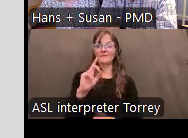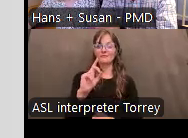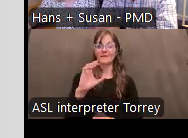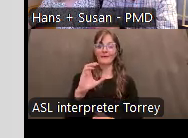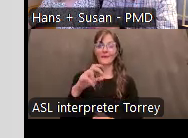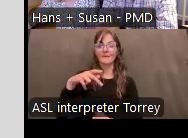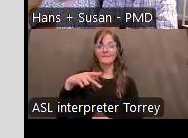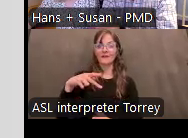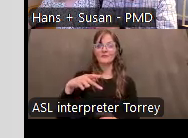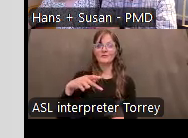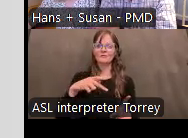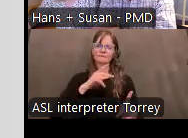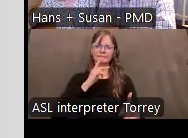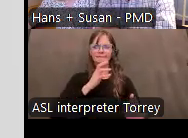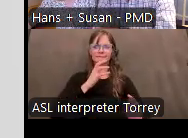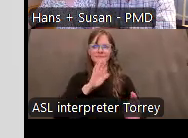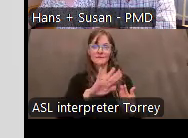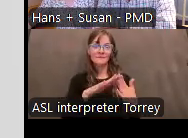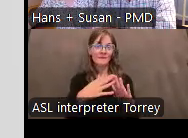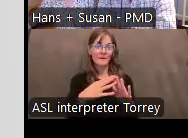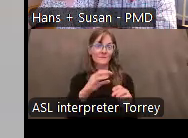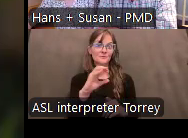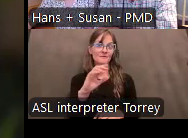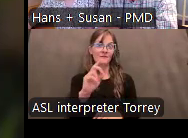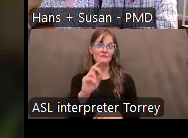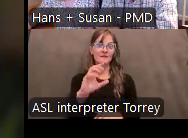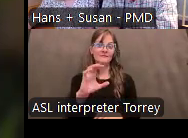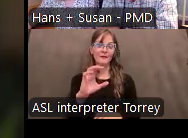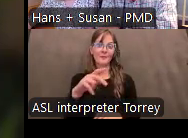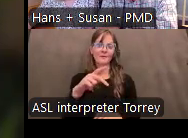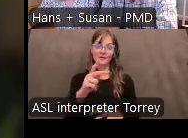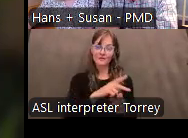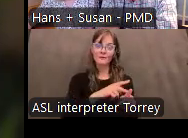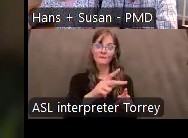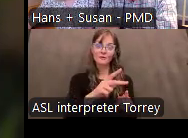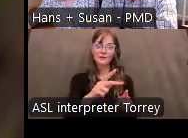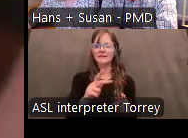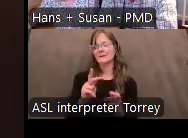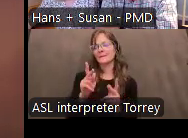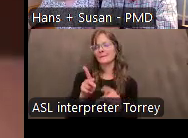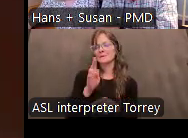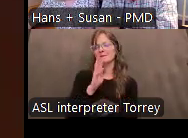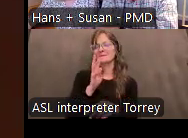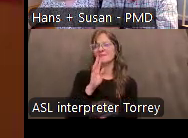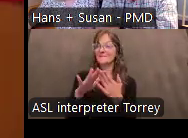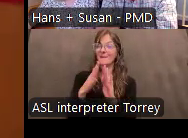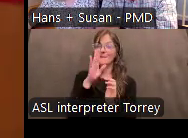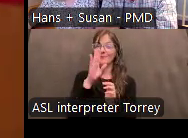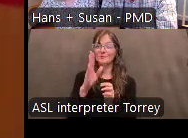[Narrator] Become a certified direct care professional for free. - Being a direct care provider is a great job. It's motivation to get up and come back